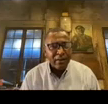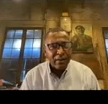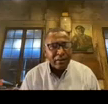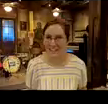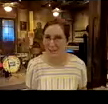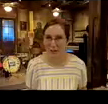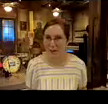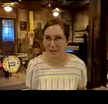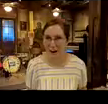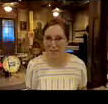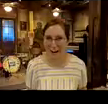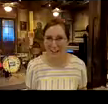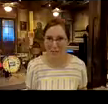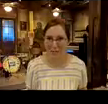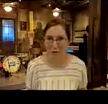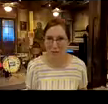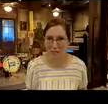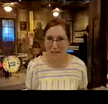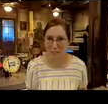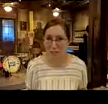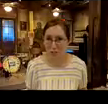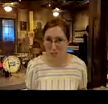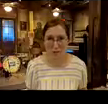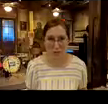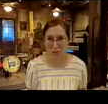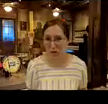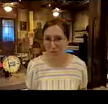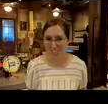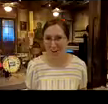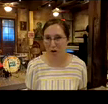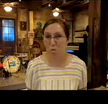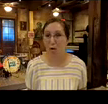I haven't either. I find that most teachers, administrators are welcomed